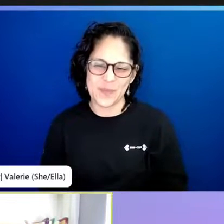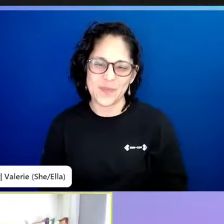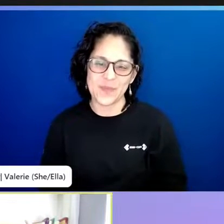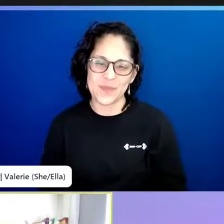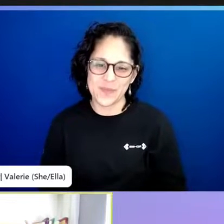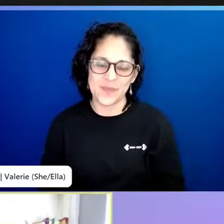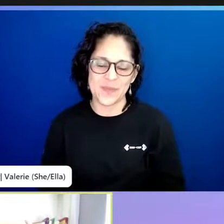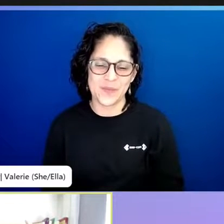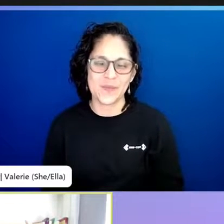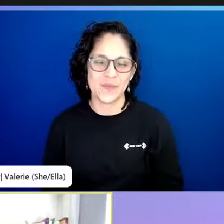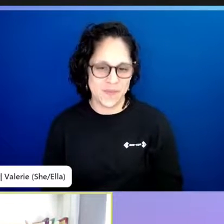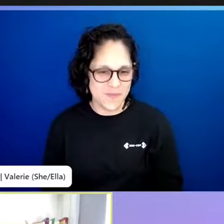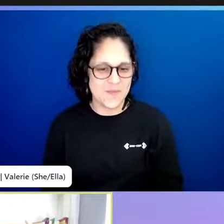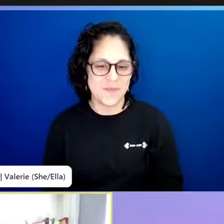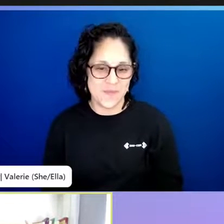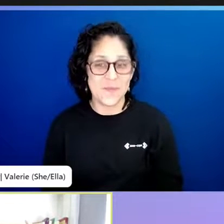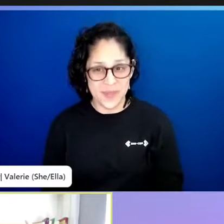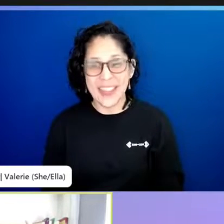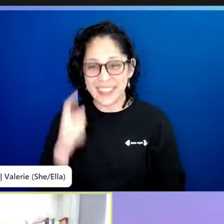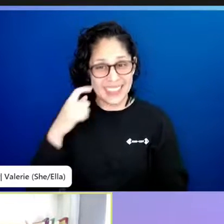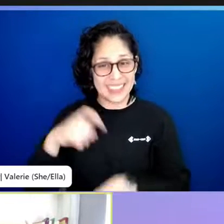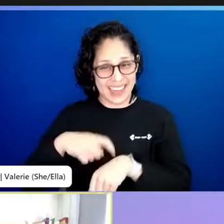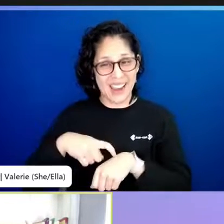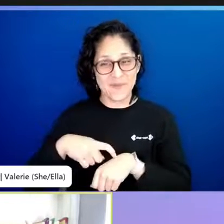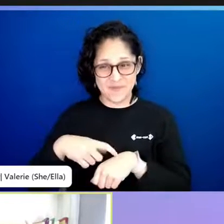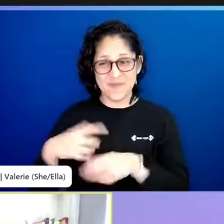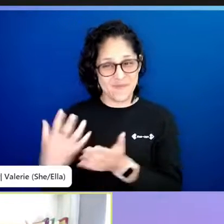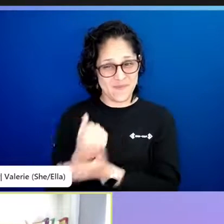wonderful I think we have time for one more question here so